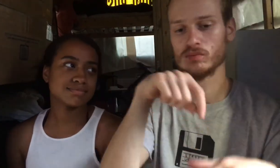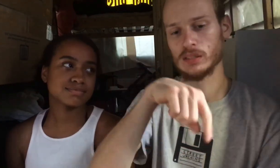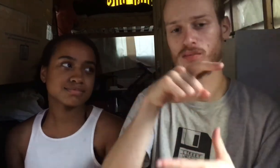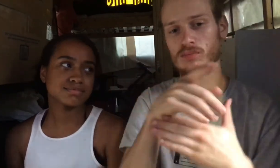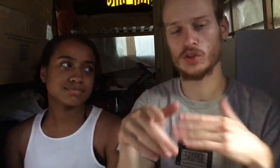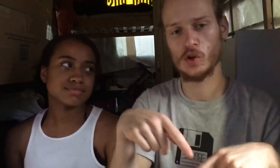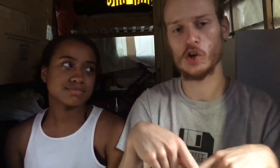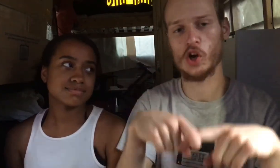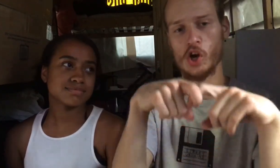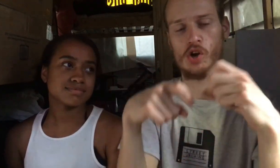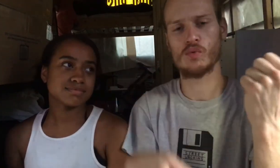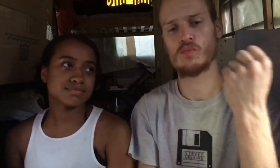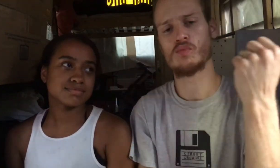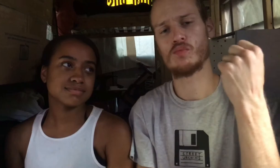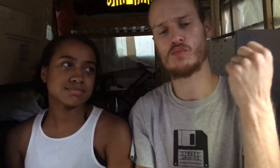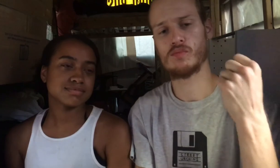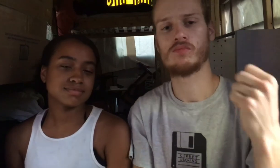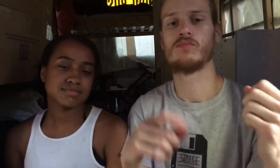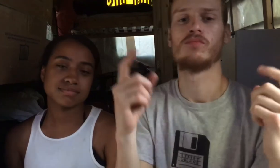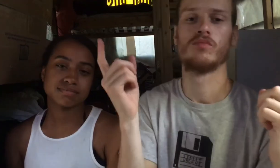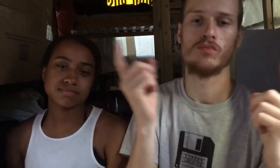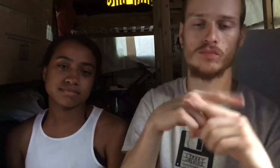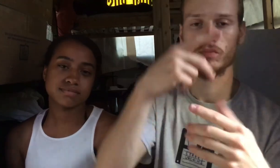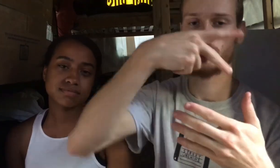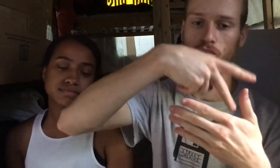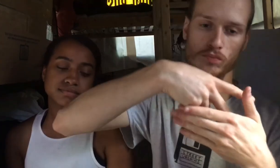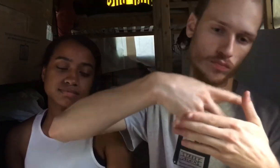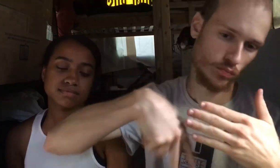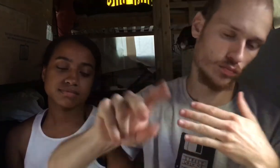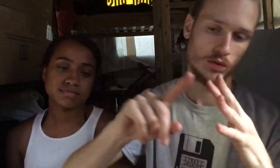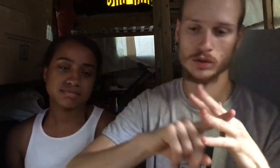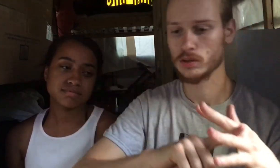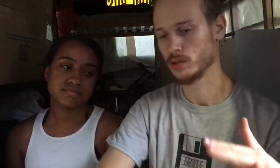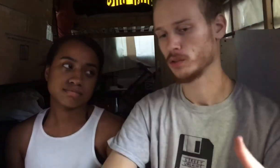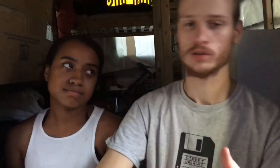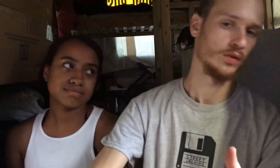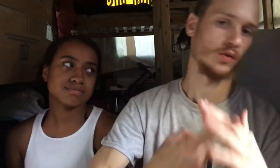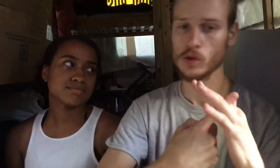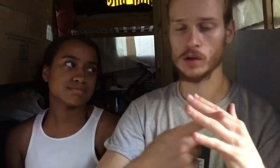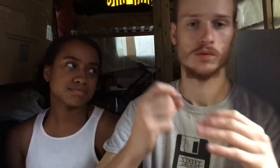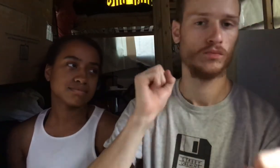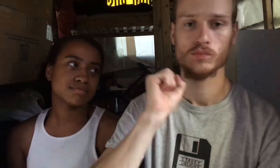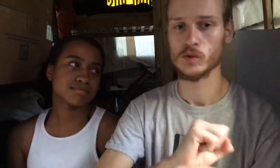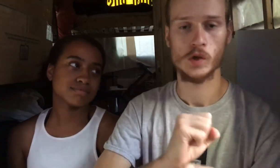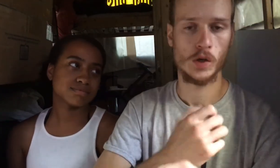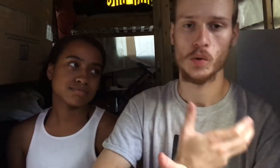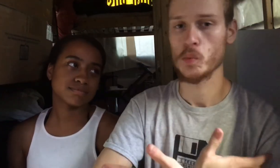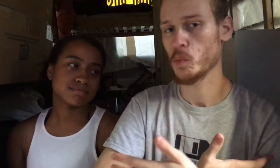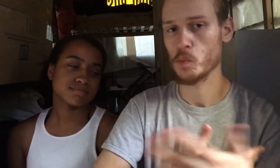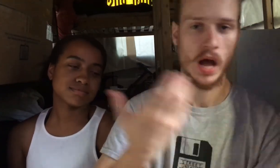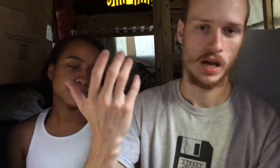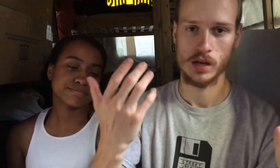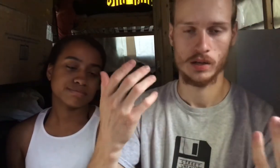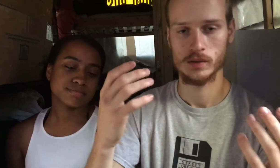This weekend work is on phase until another weekend we going to start work on what?